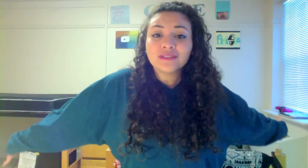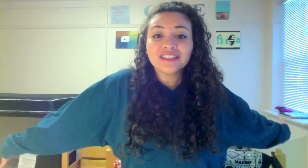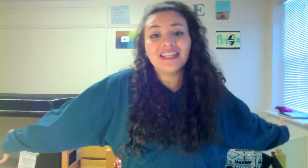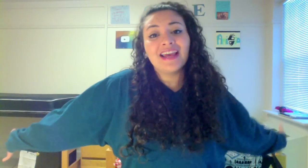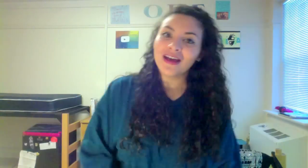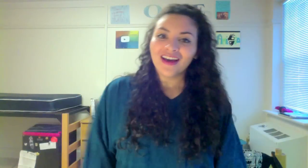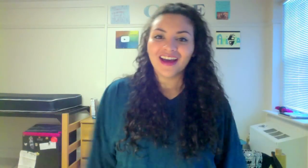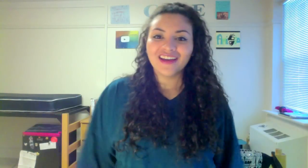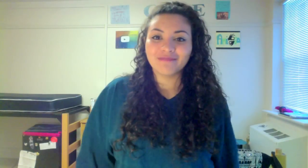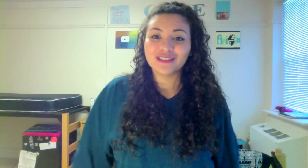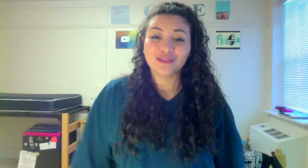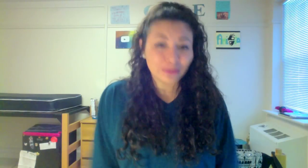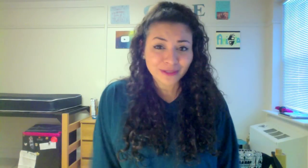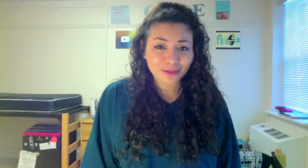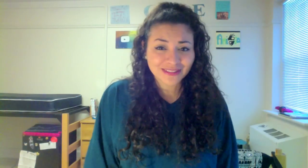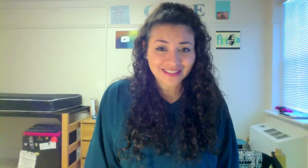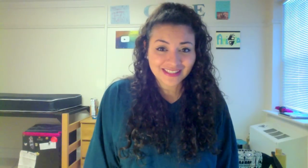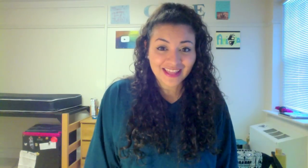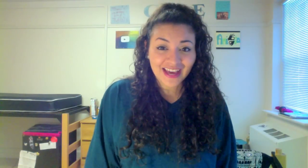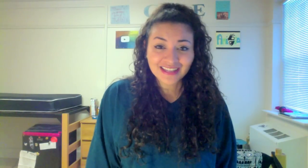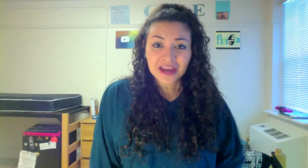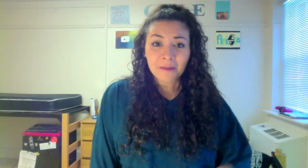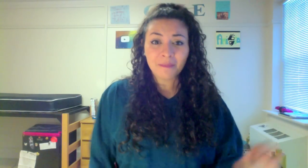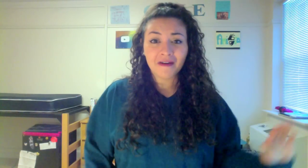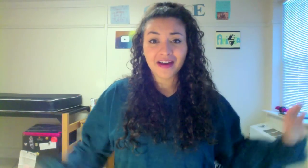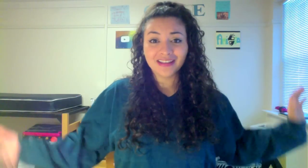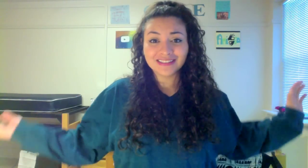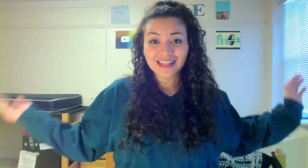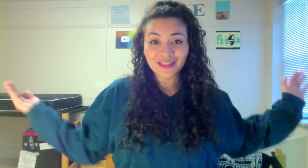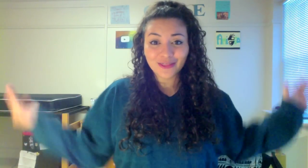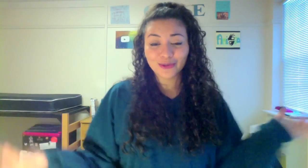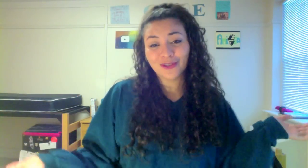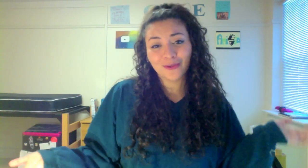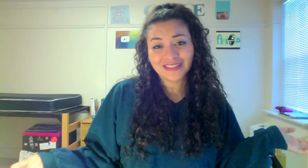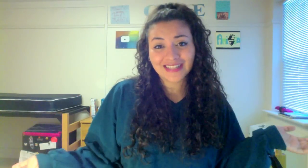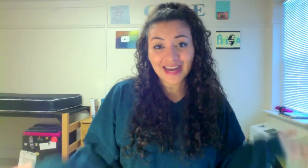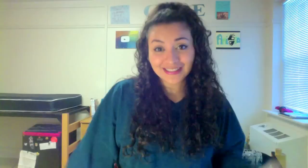for today!I have made so many more mistakes than that!But those are the ones that i see